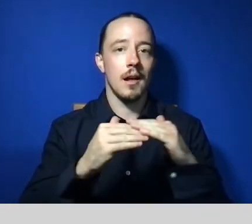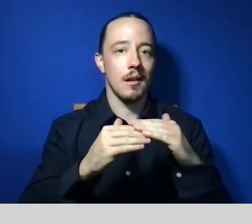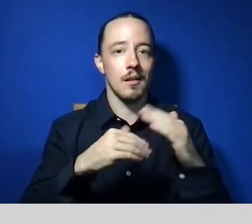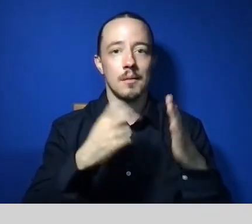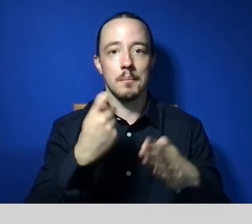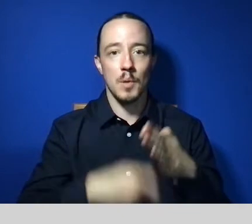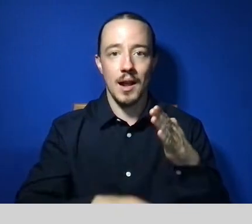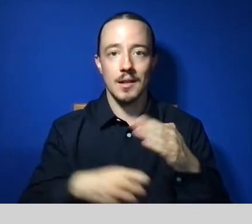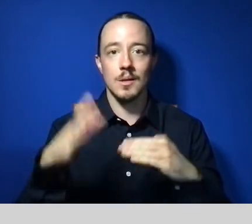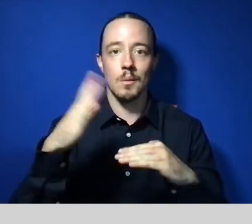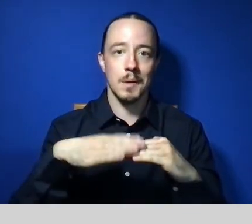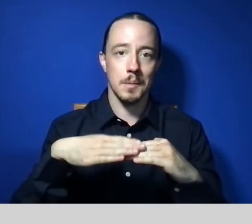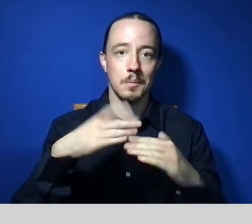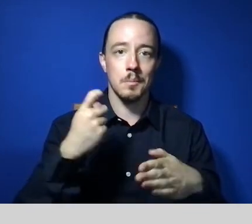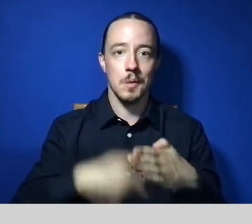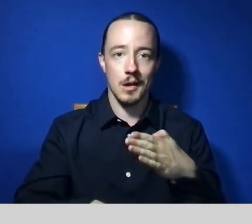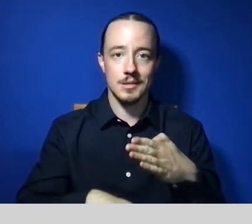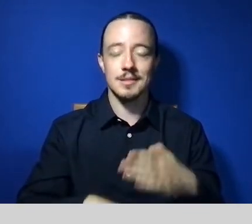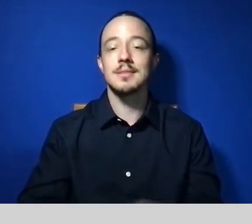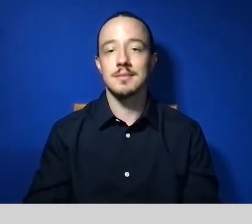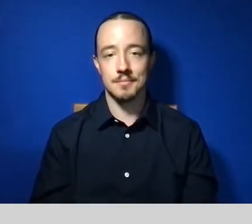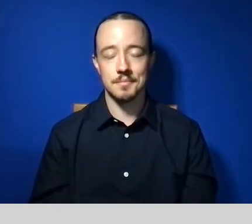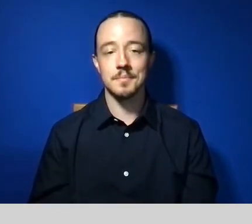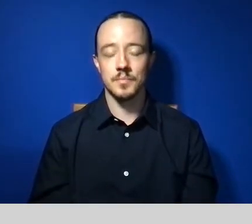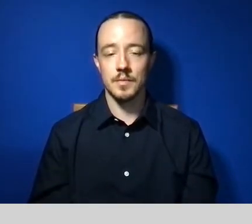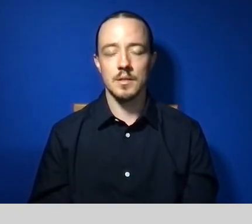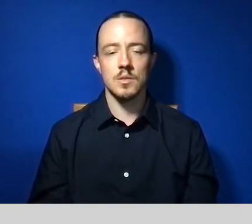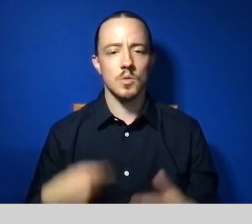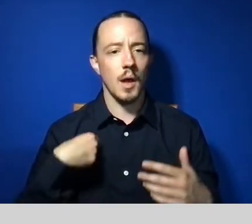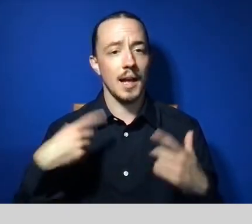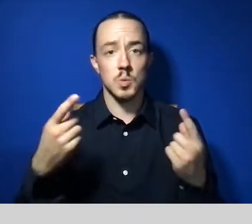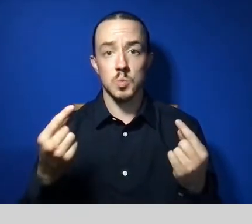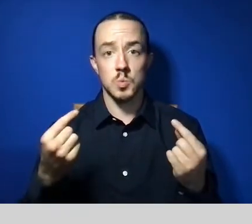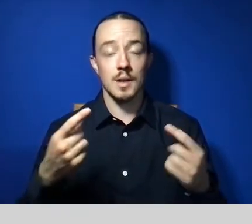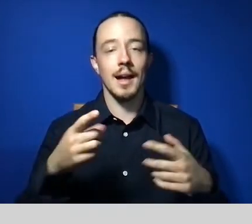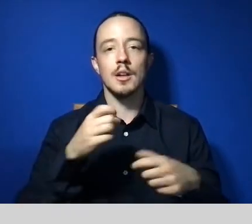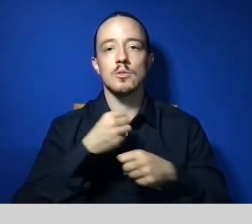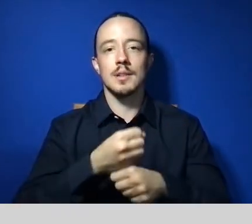high low. And what I did over here was I created a general example.